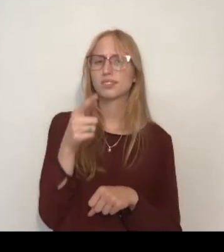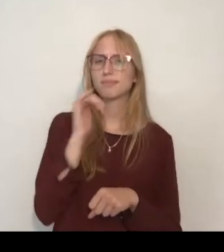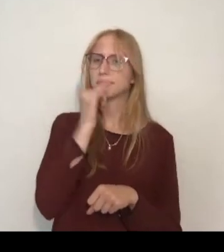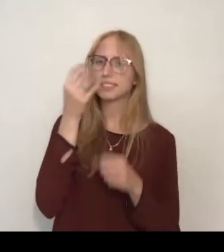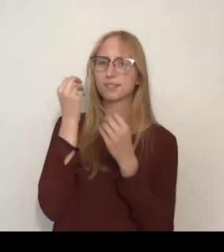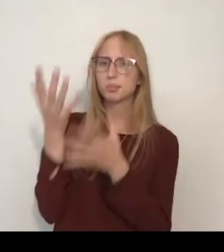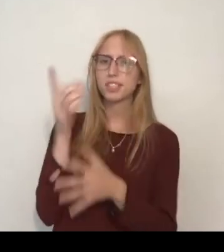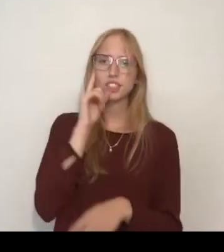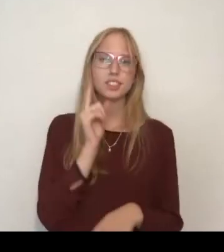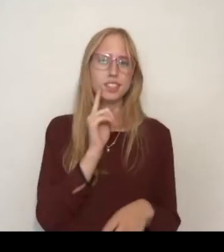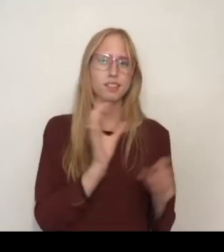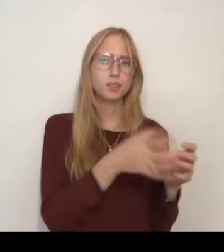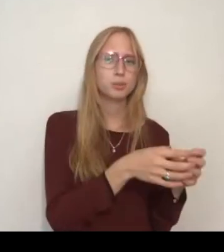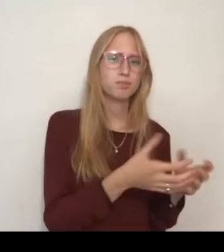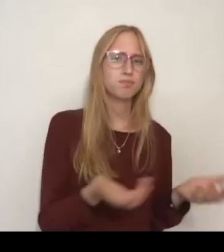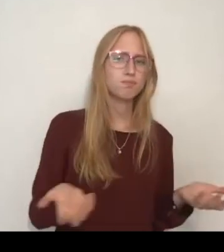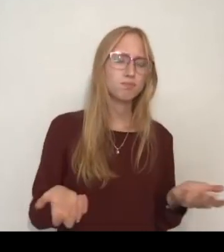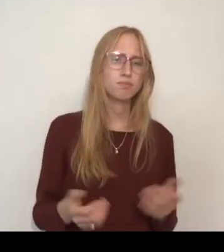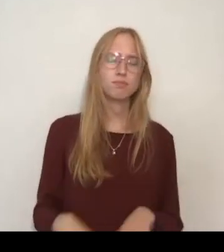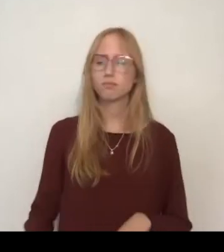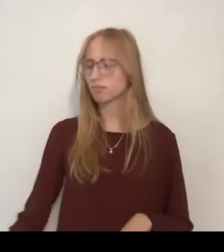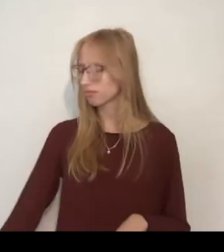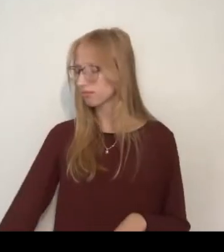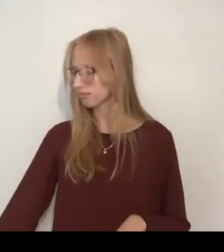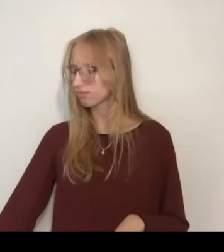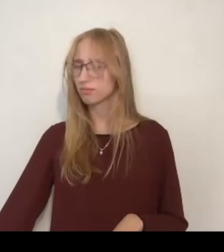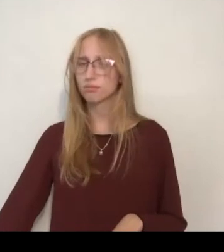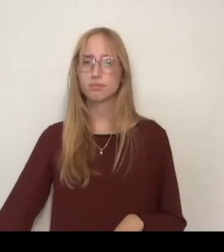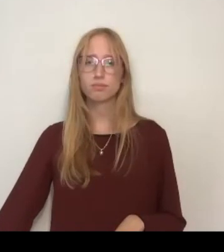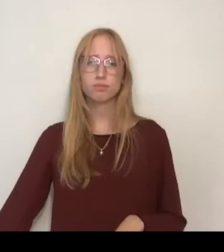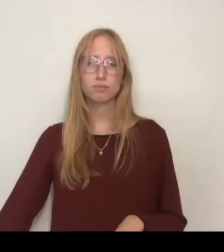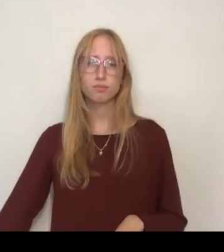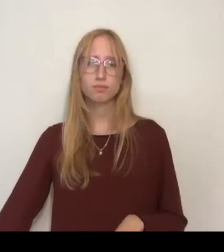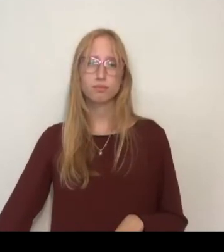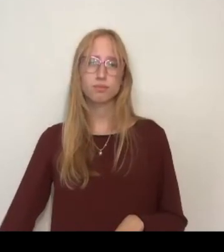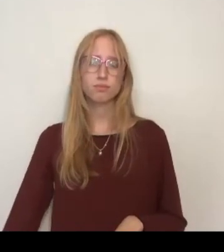What are some possible reasons why there is more misinformation within the deaf population?